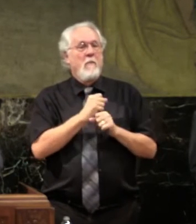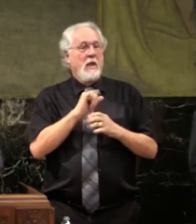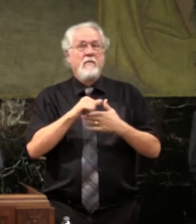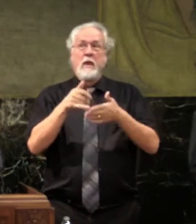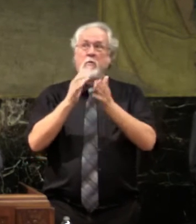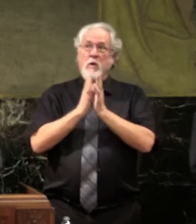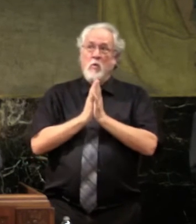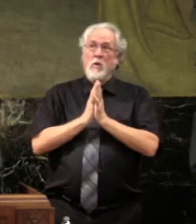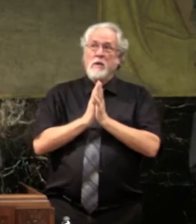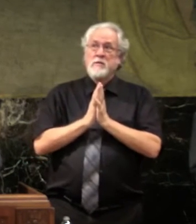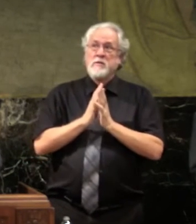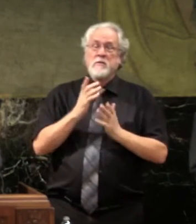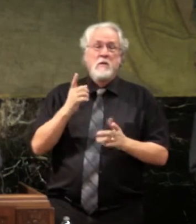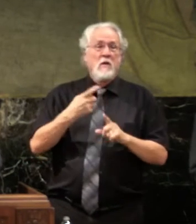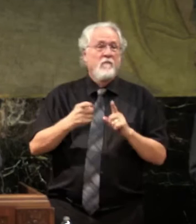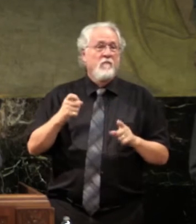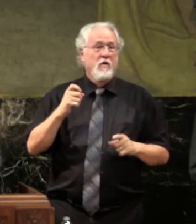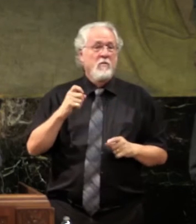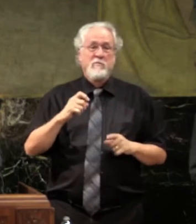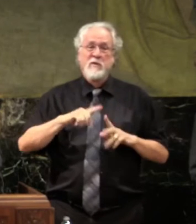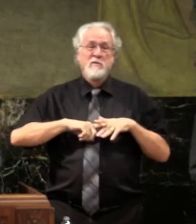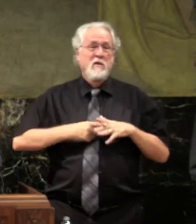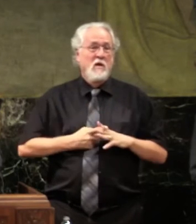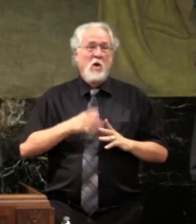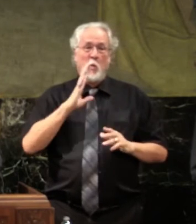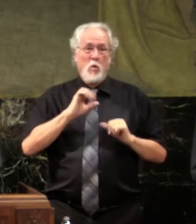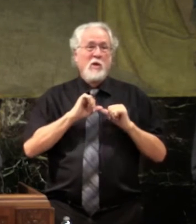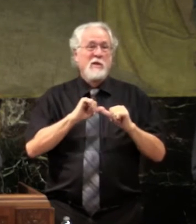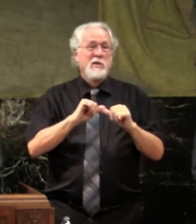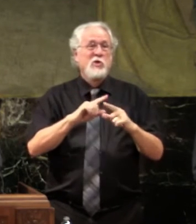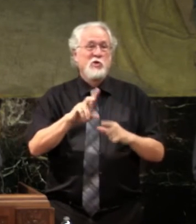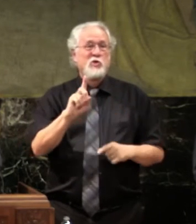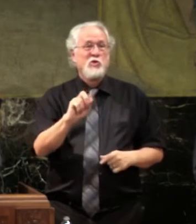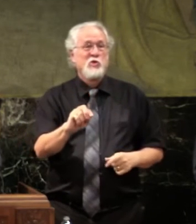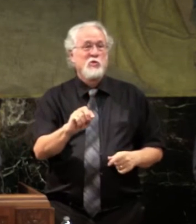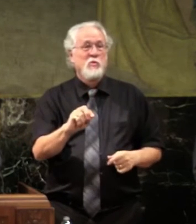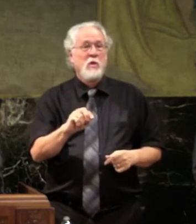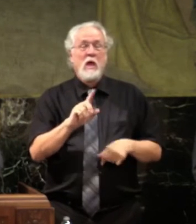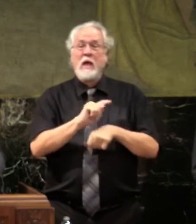from the outset and we will continue to do so the task force in the public can